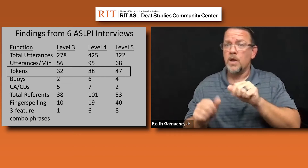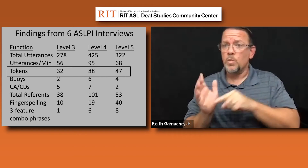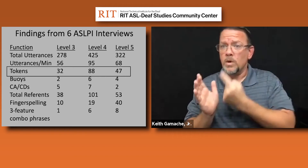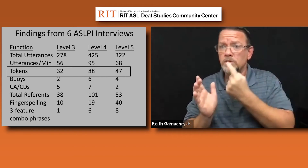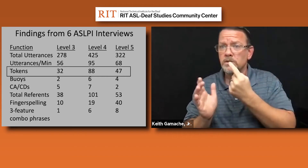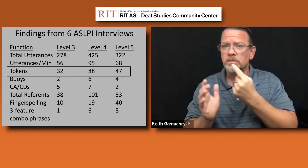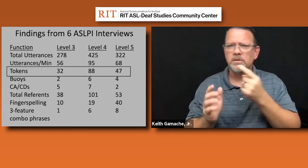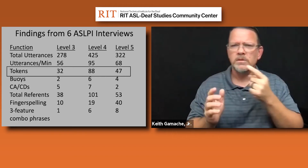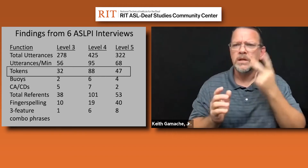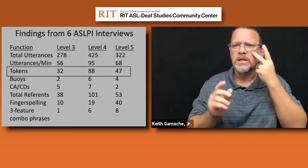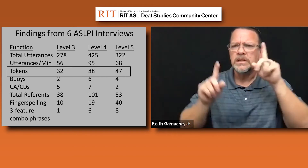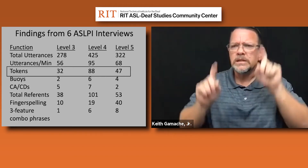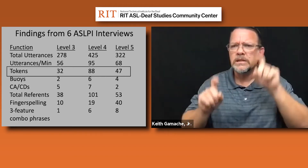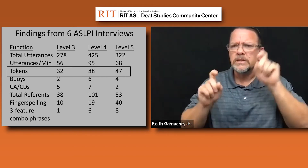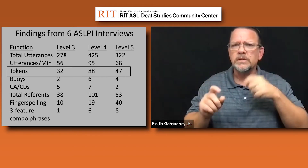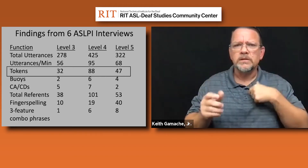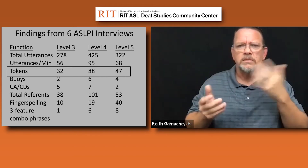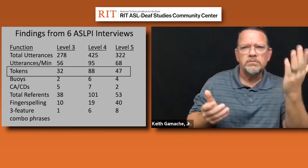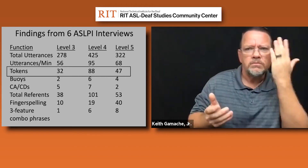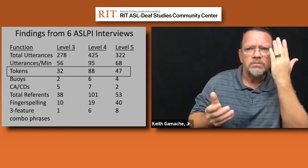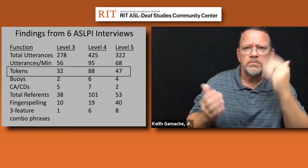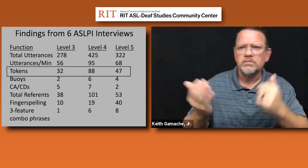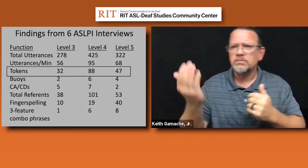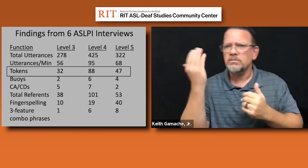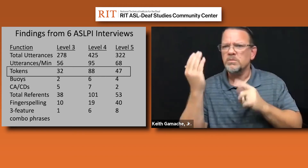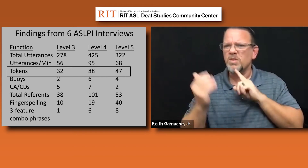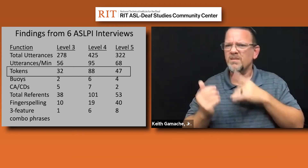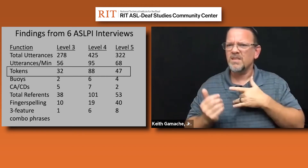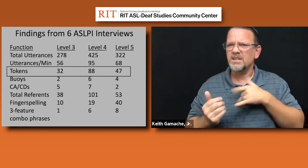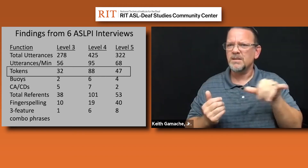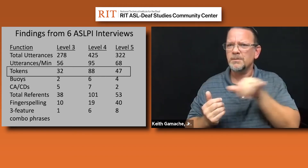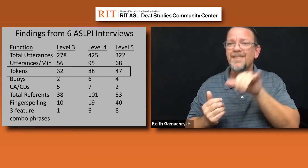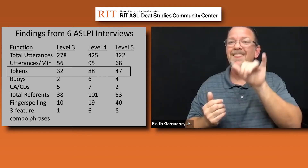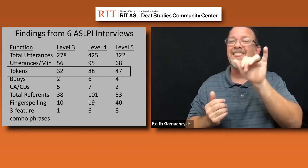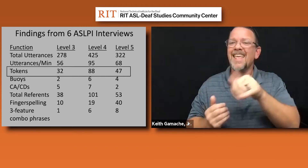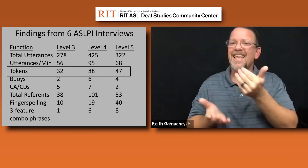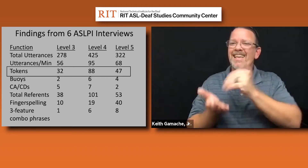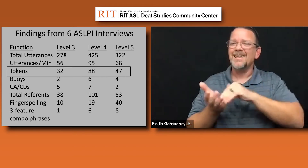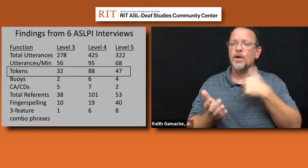so we noticed that the frequency of what needs to be displayed actually goes down,